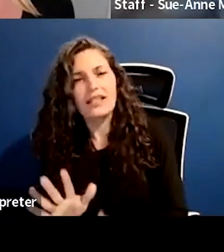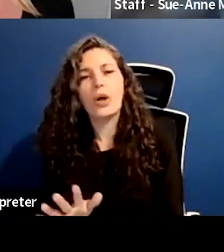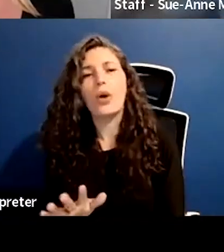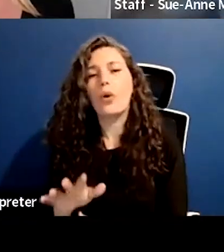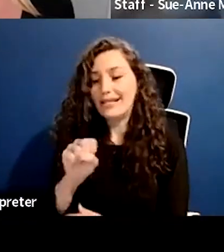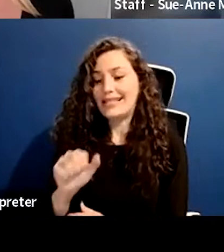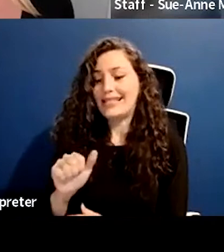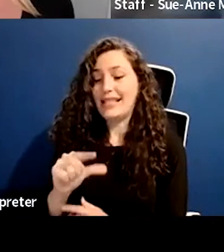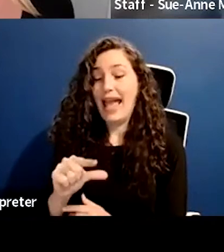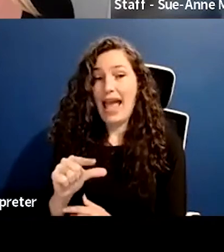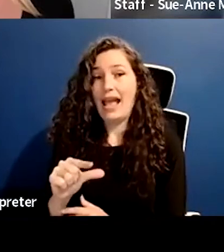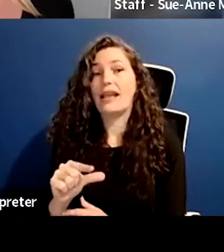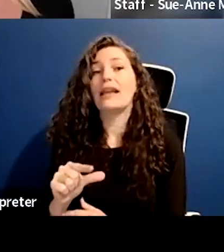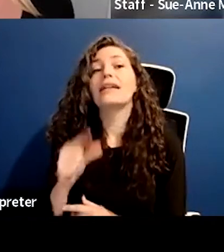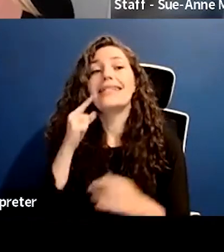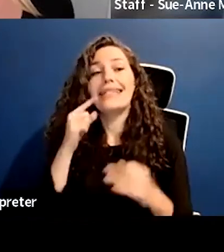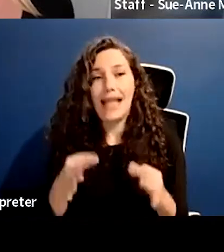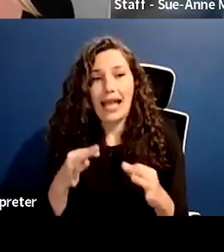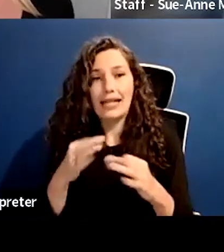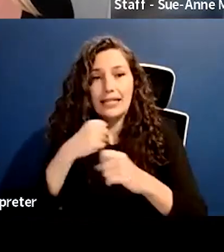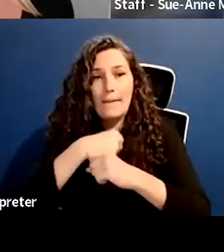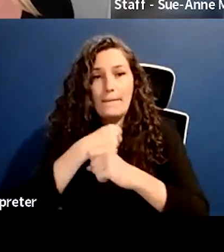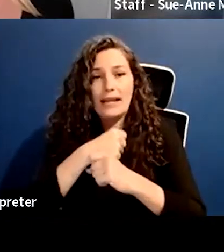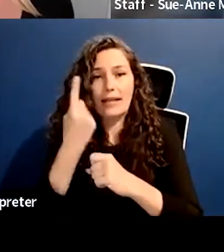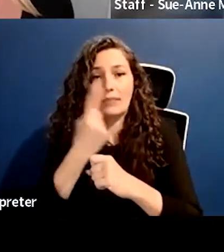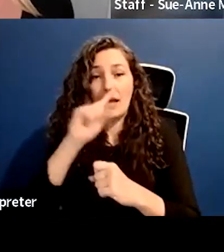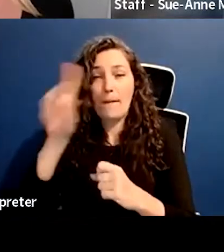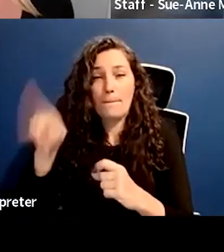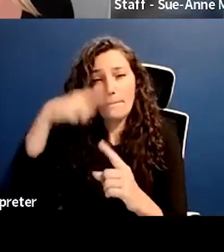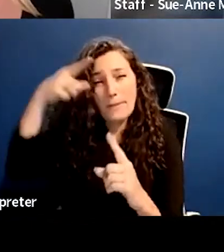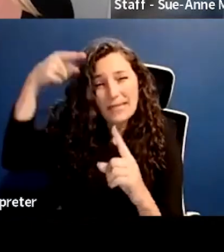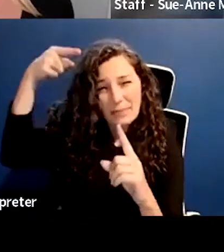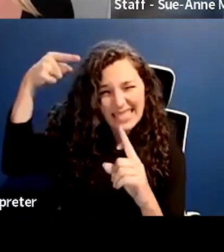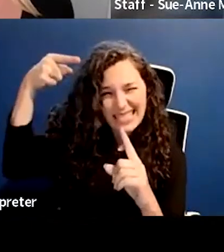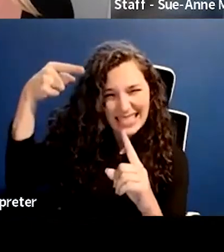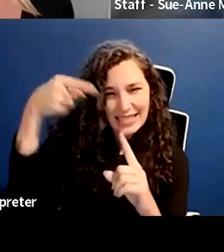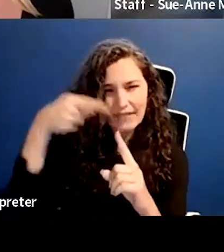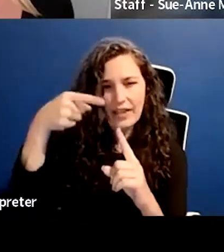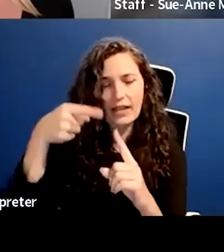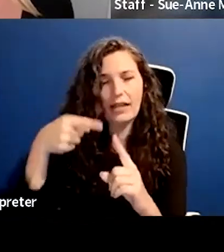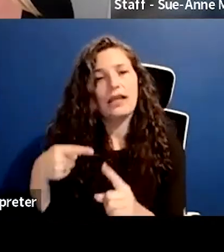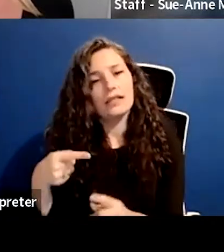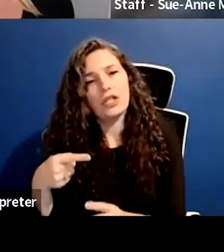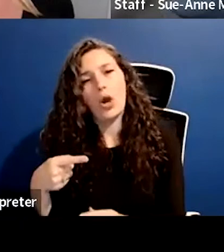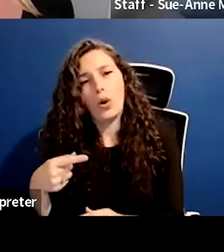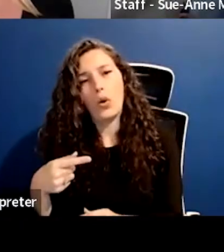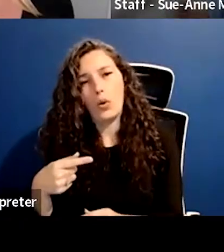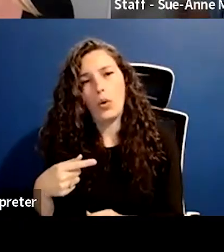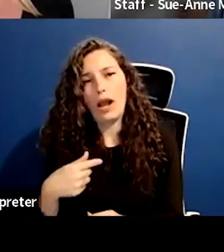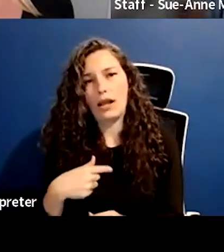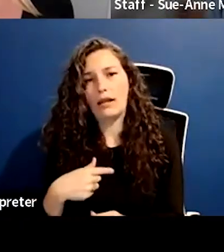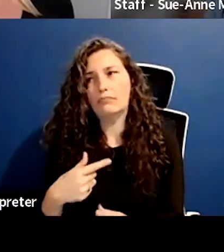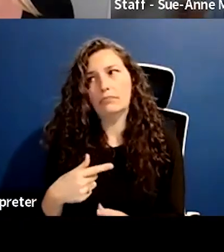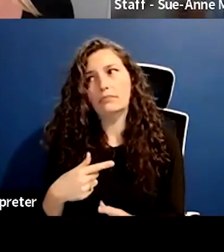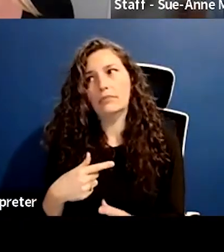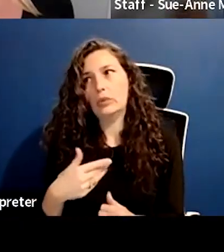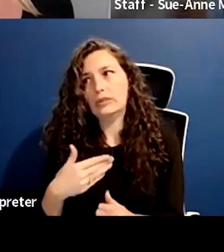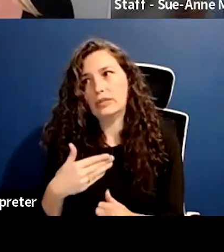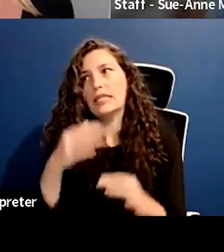and also I cannot specify enough so, so, so easier, "Let's do something for that's dedicated to podcast."